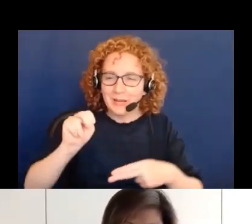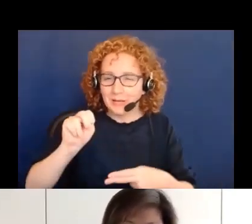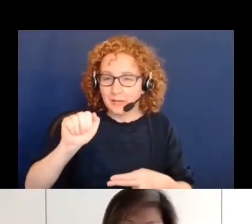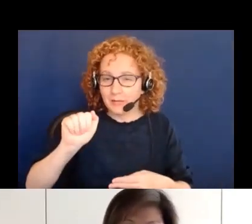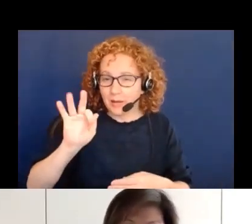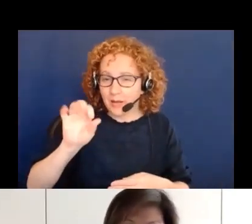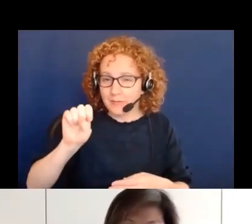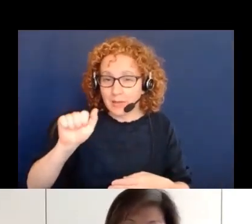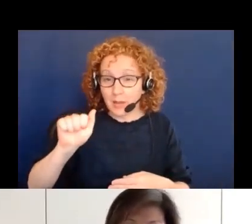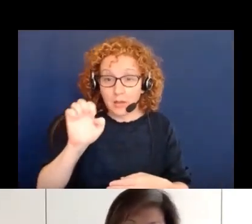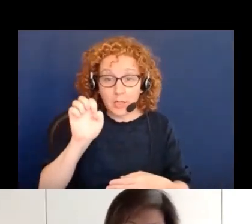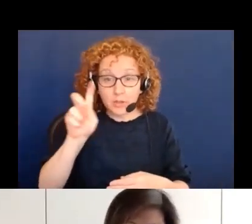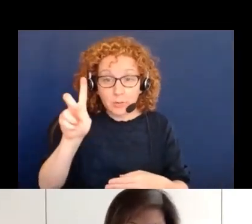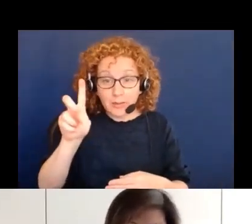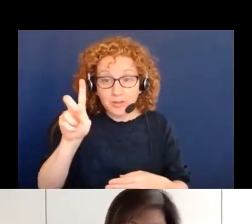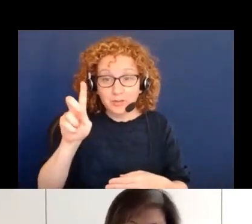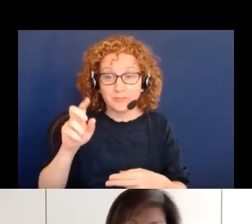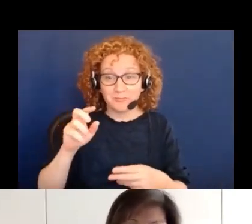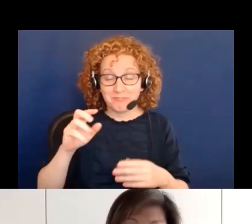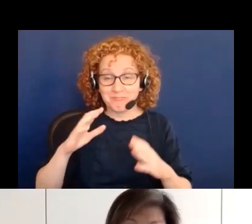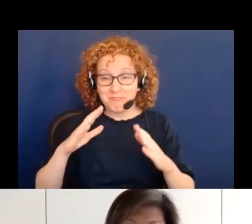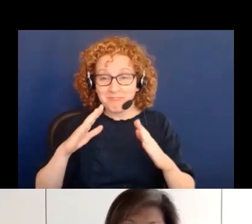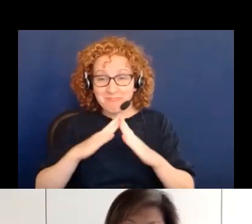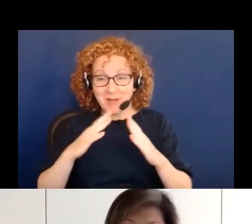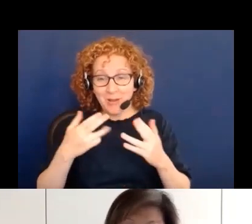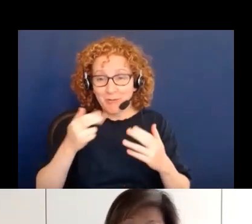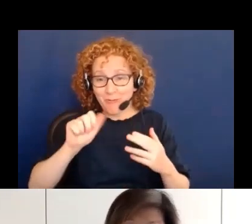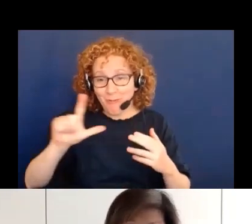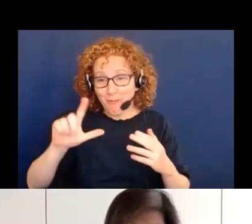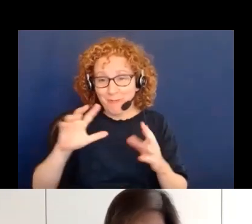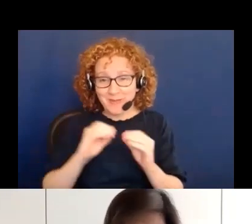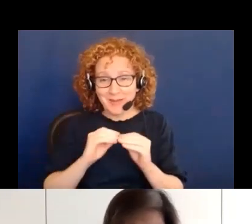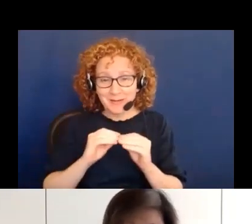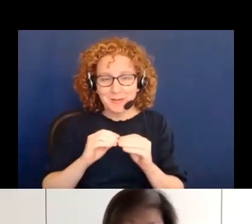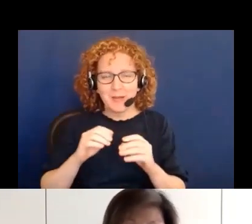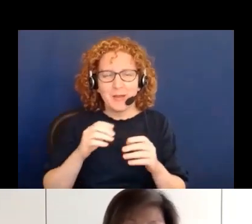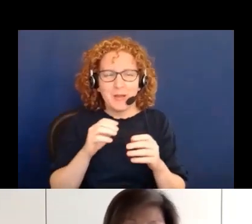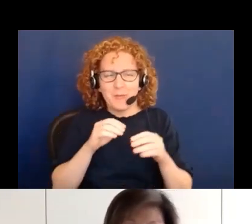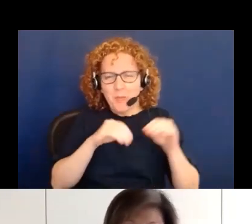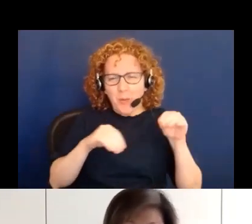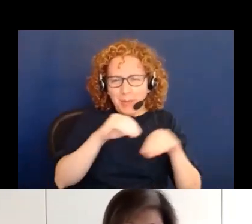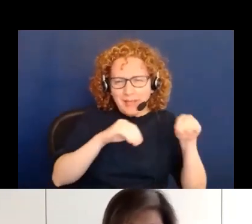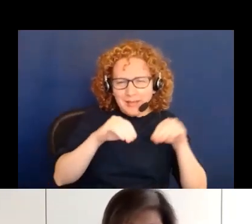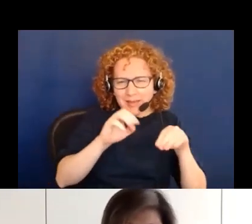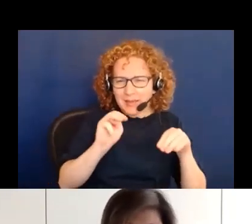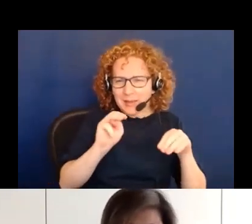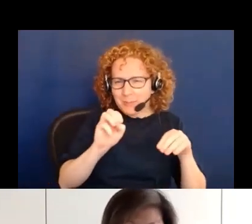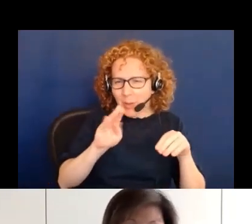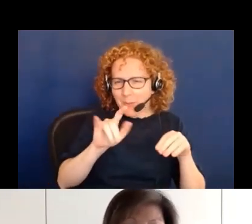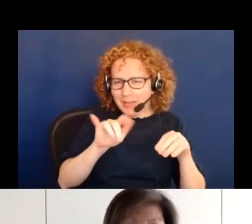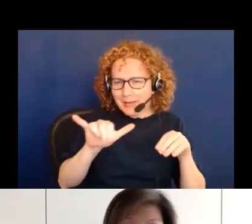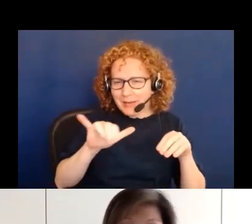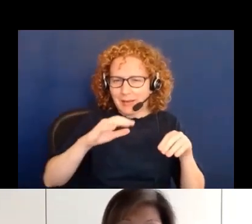on Mobility and Management - How Will COVID-19 Shape the New Normal? My name is